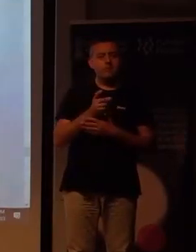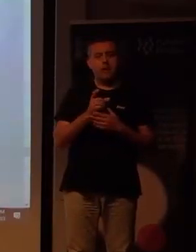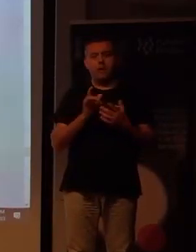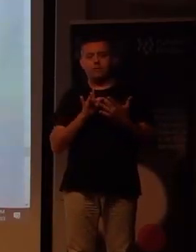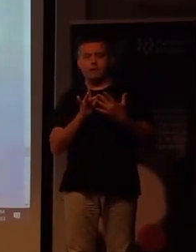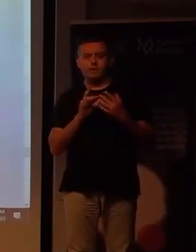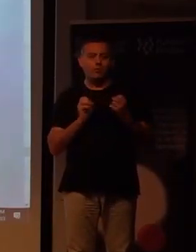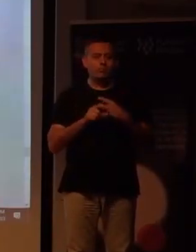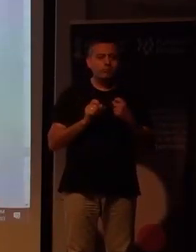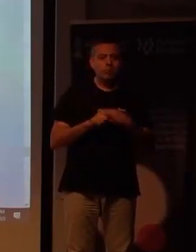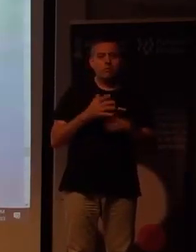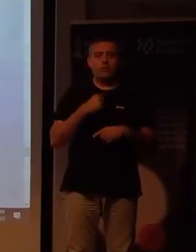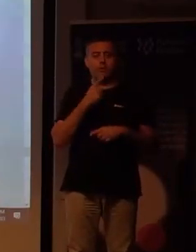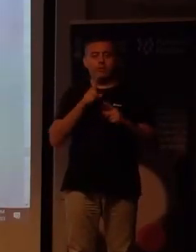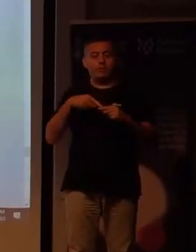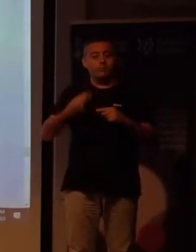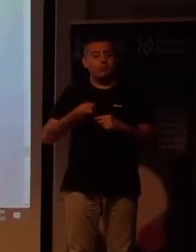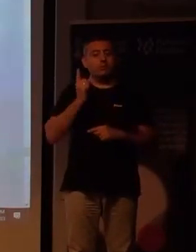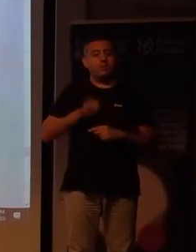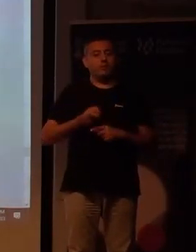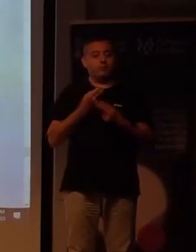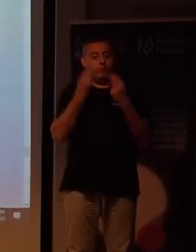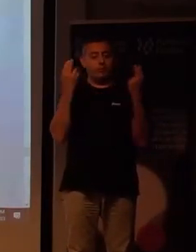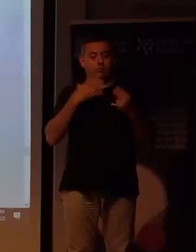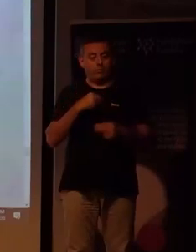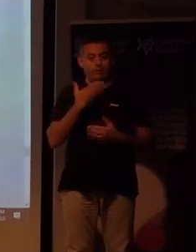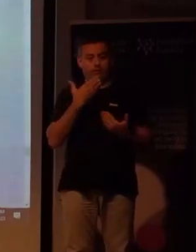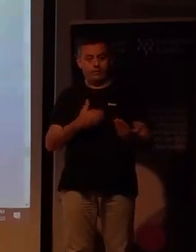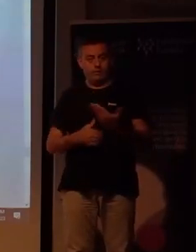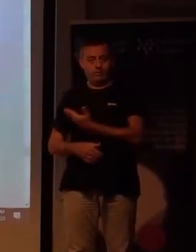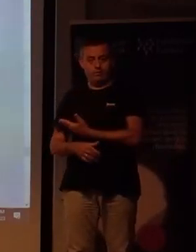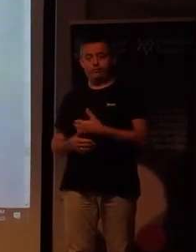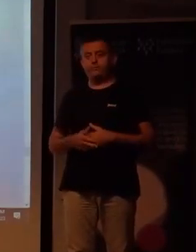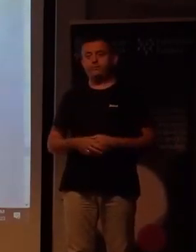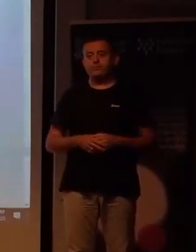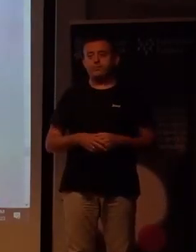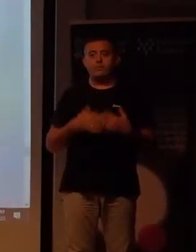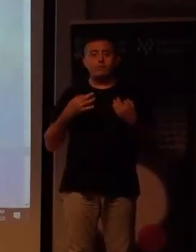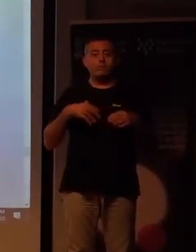public decision-making about this. Basically because where to locate urban gardens